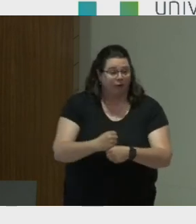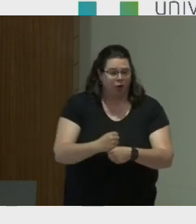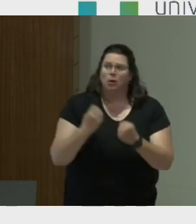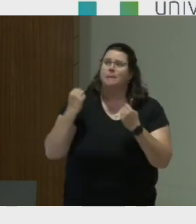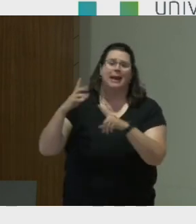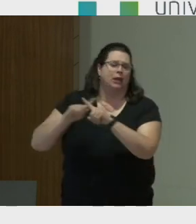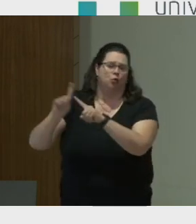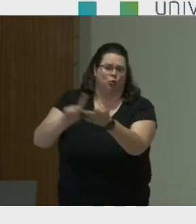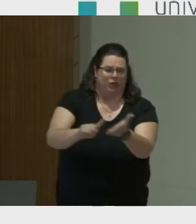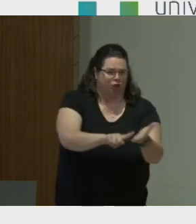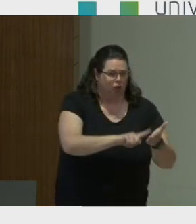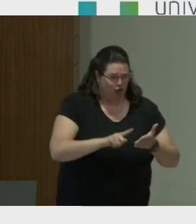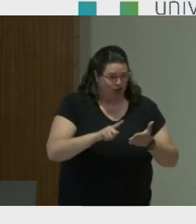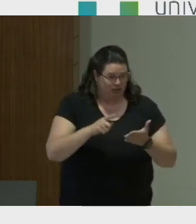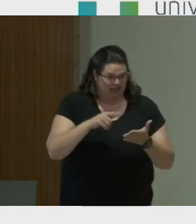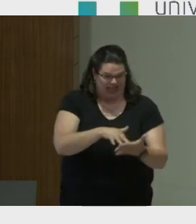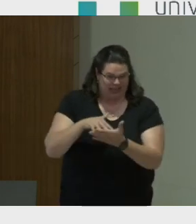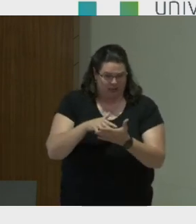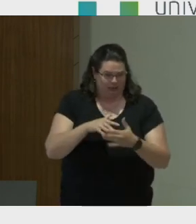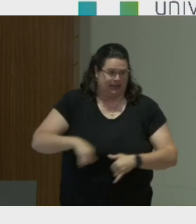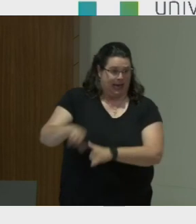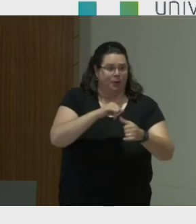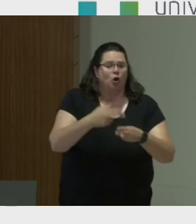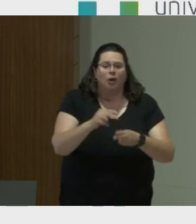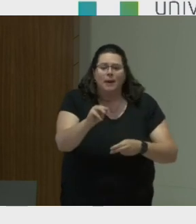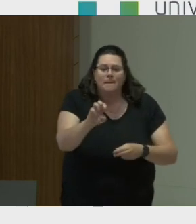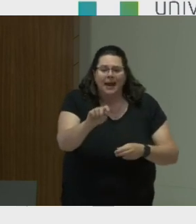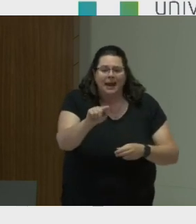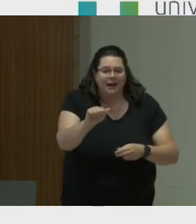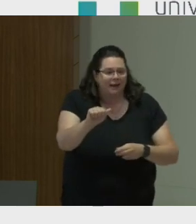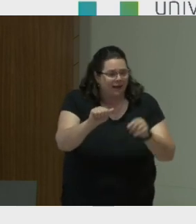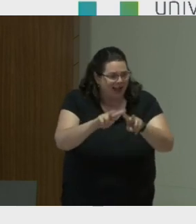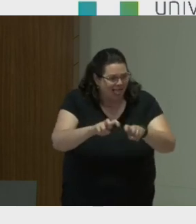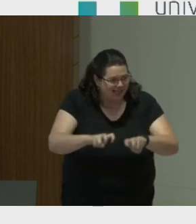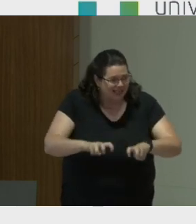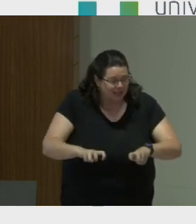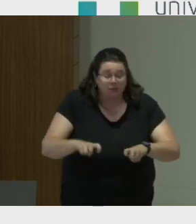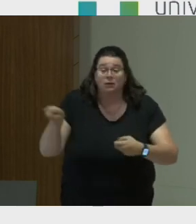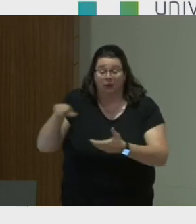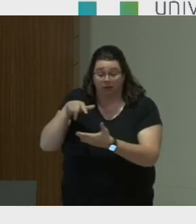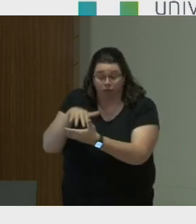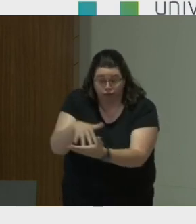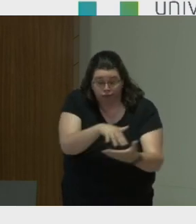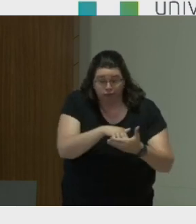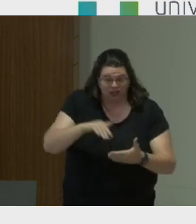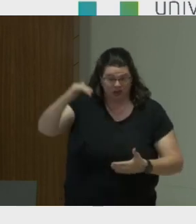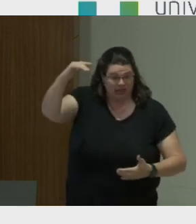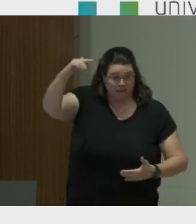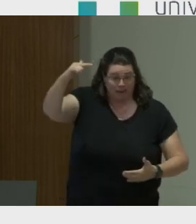this a meta-analysis, and if we look at these slides, you have that long line in the middle